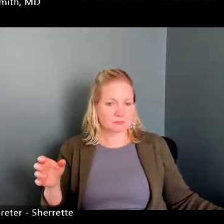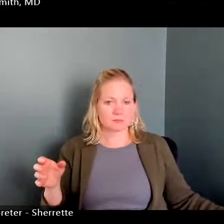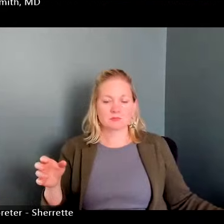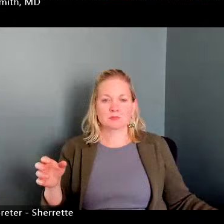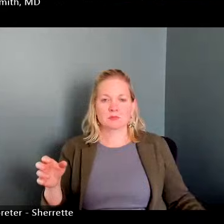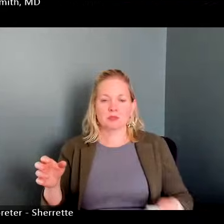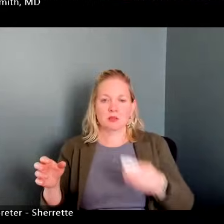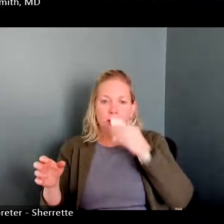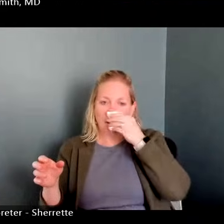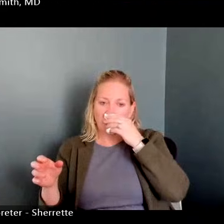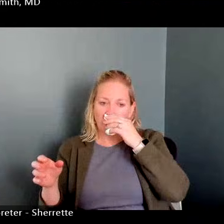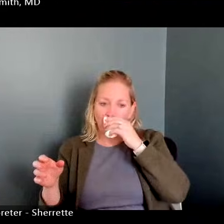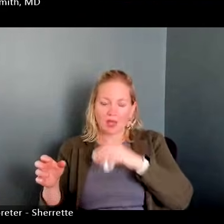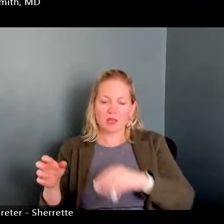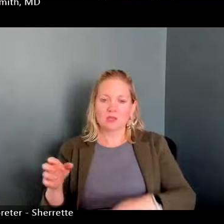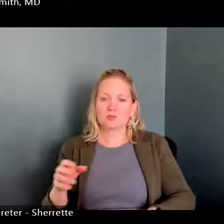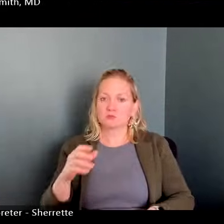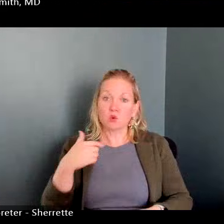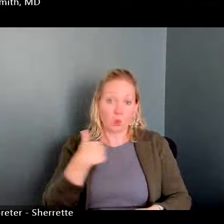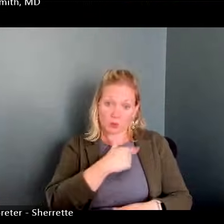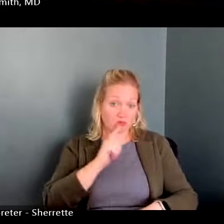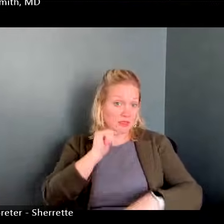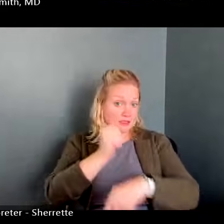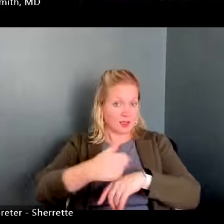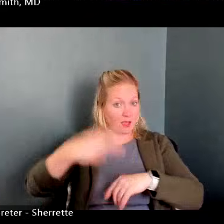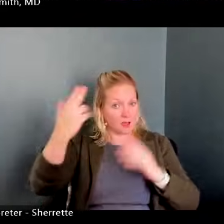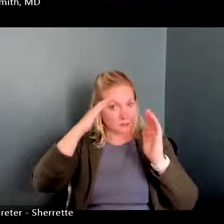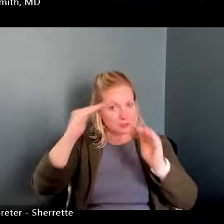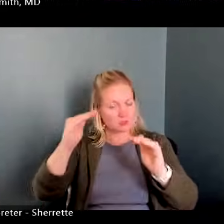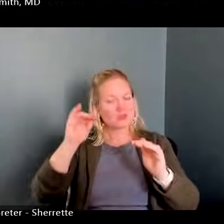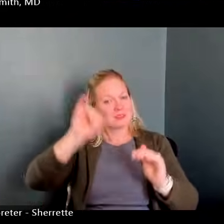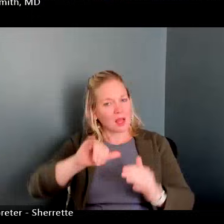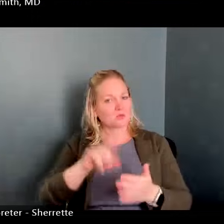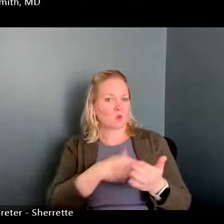that. Because that that's what we want to see with these type of products that we're giving.